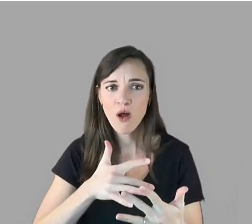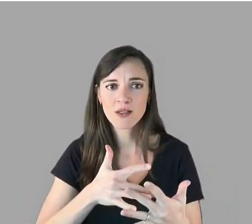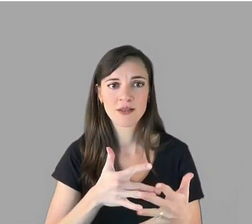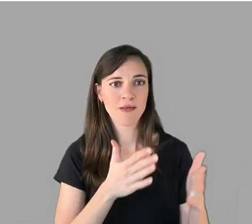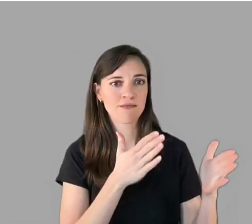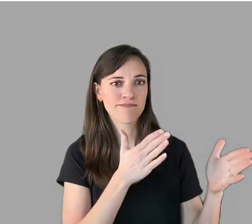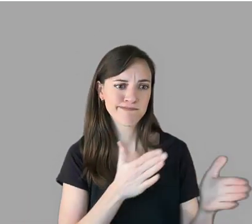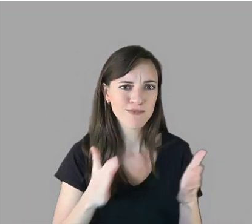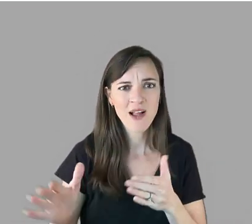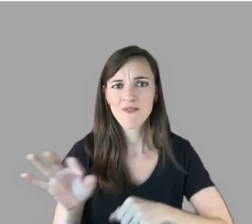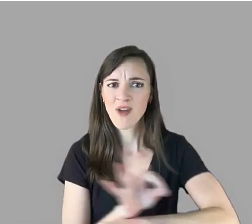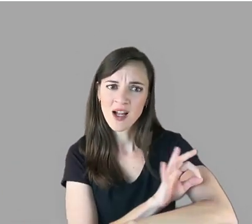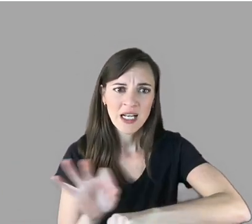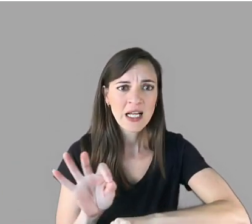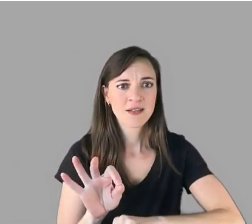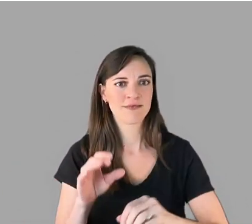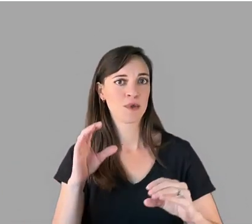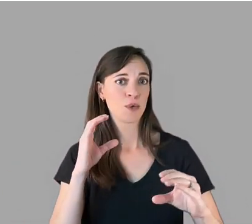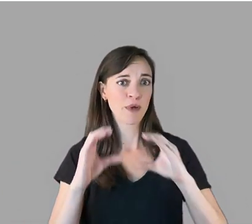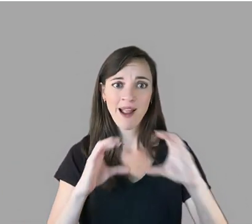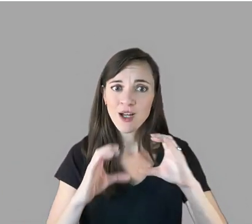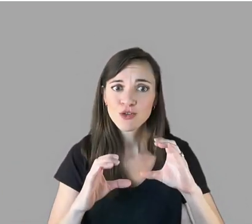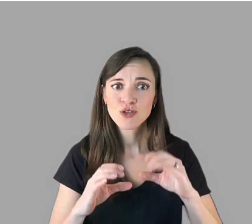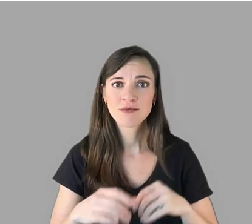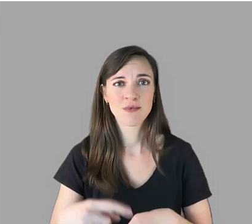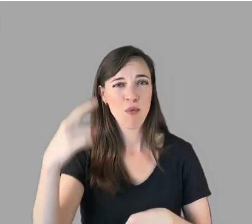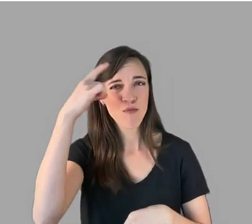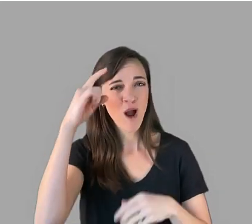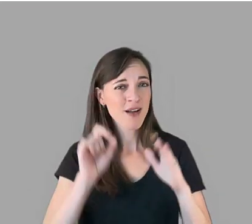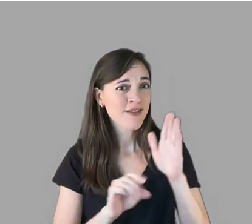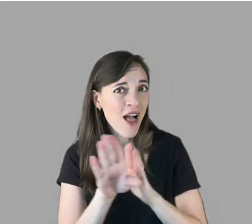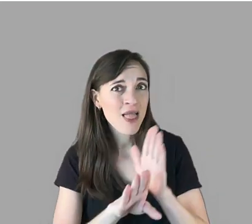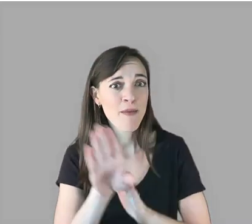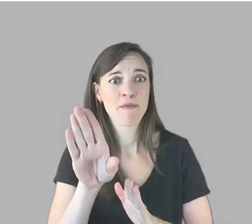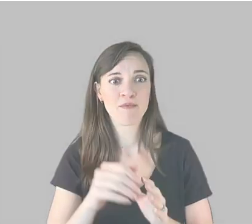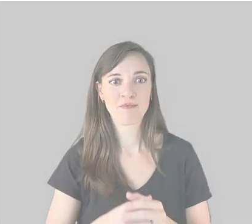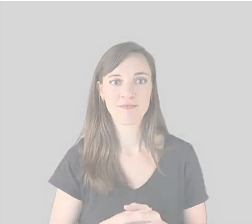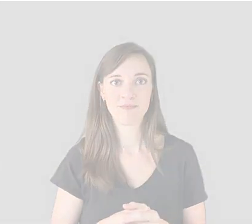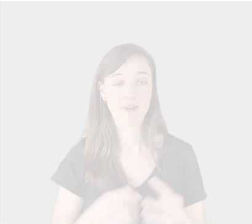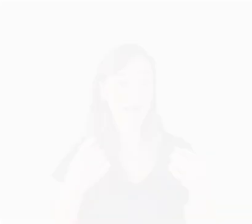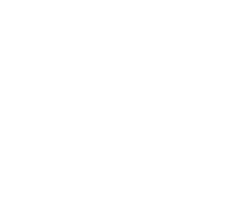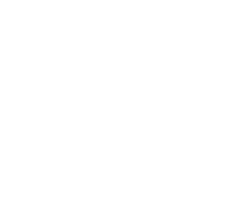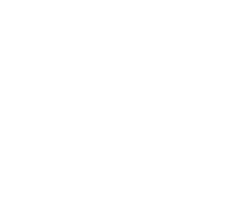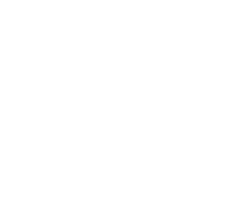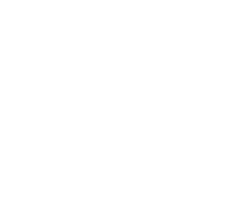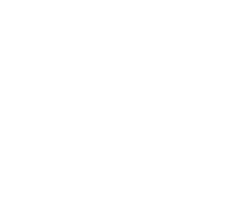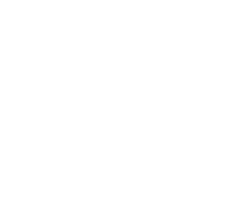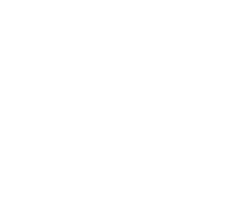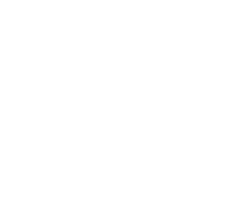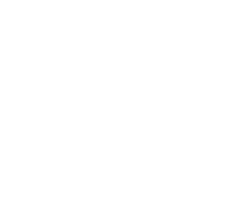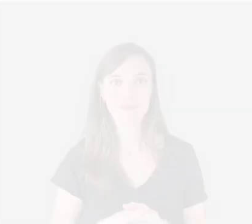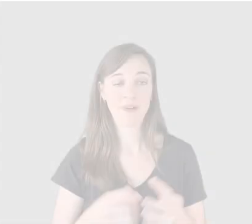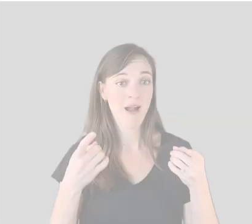socialization, executive functioning, communication, and neurological development.